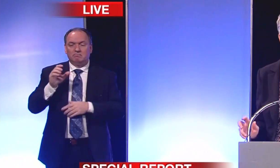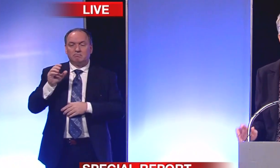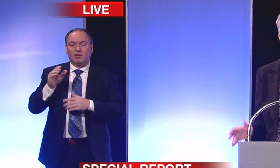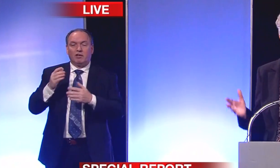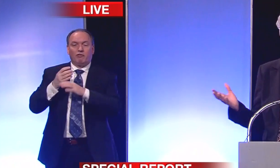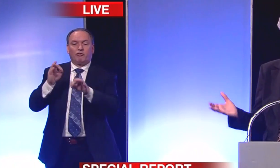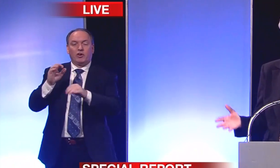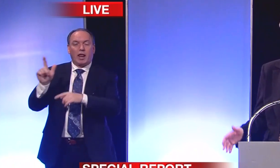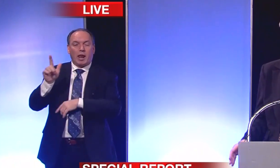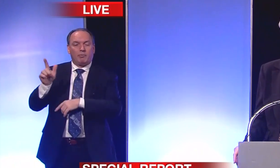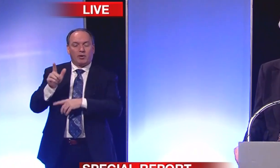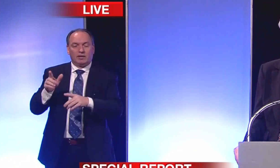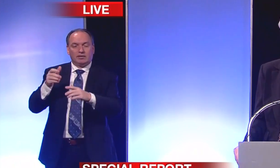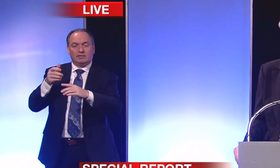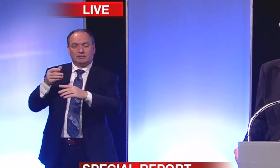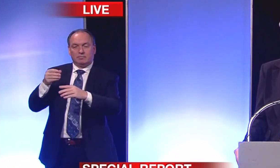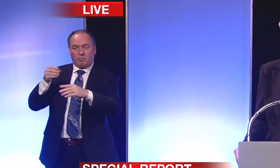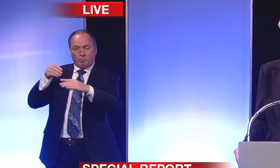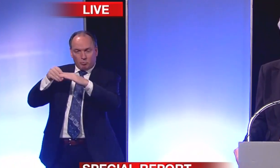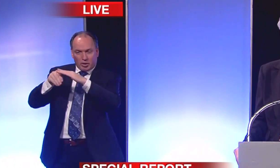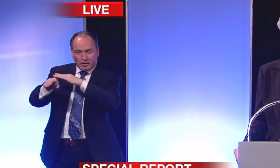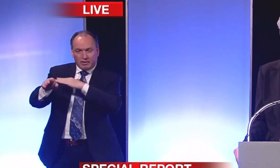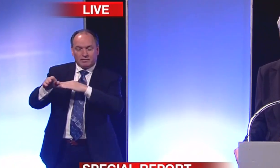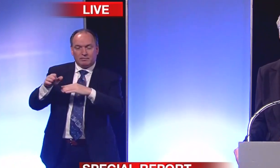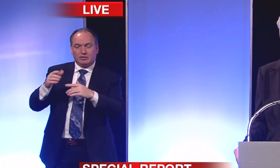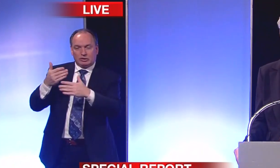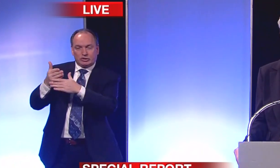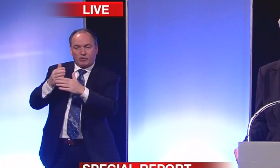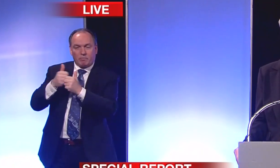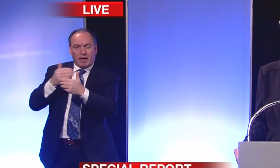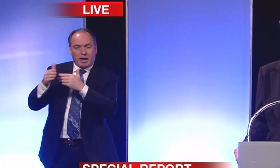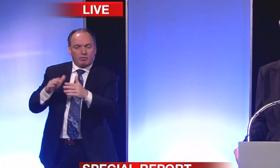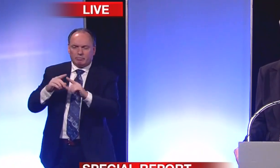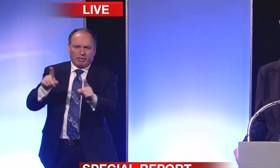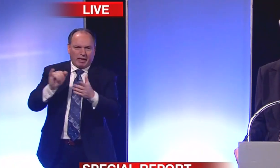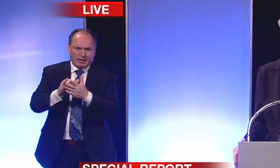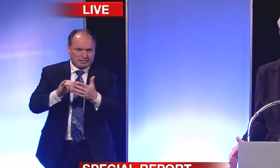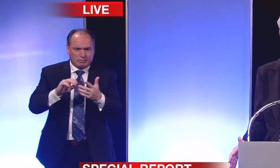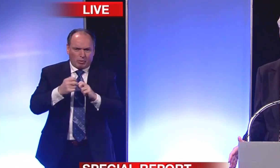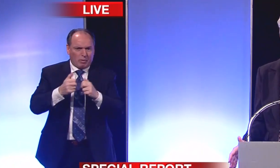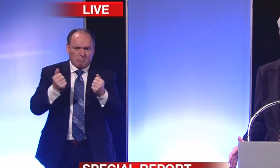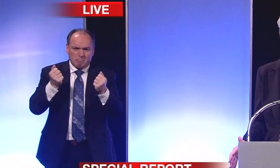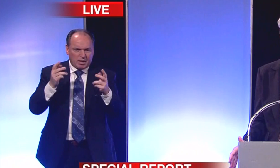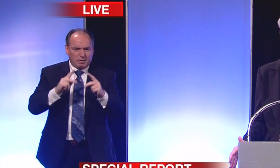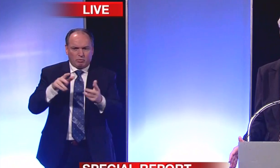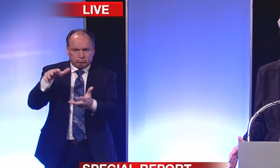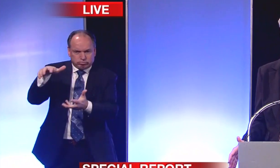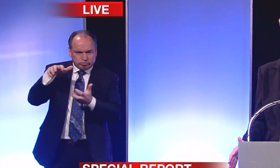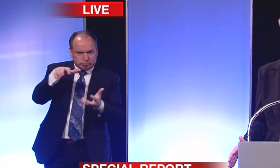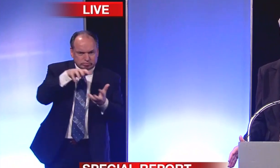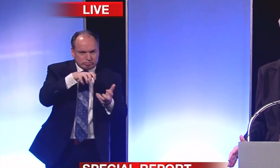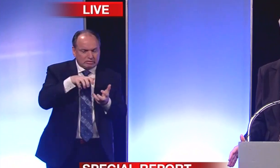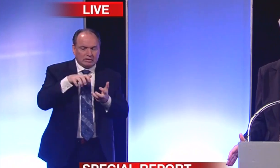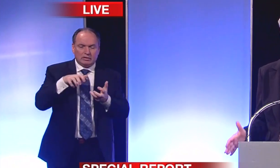I HAVE ONE EXTRA PACKET OF TOILET PAPER THAT I'VE HAD PRIOR TO THIS HAPPENING. I THOUGHT MAYBE I'D GO OUT AND PUT A ROLE IN SOME OF THOSE TO